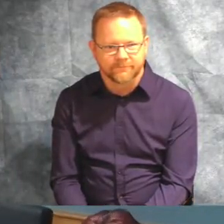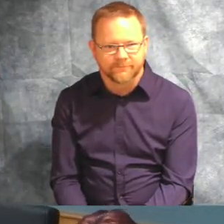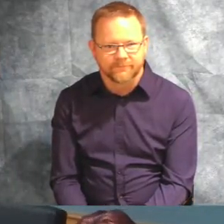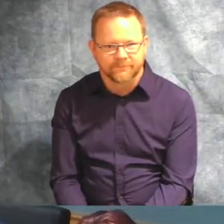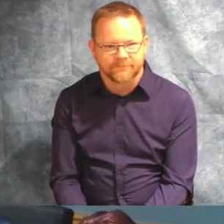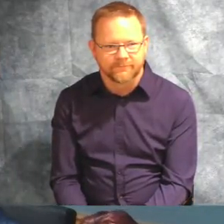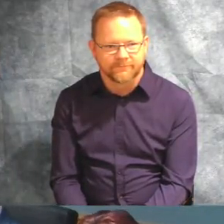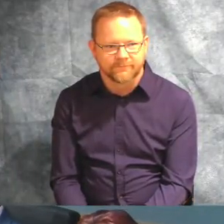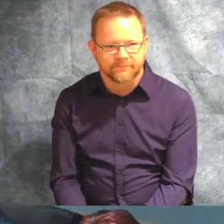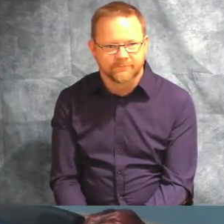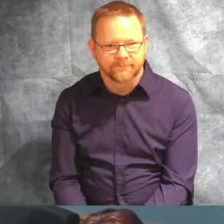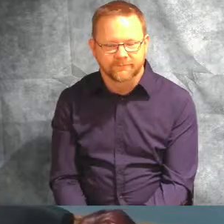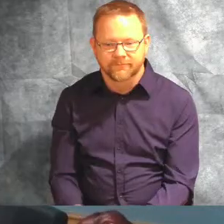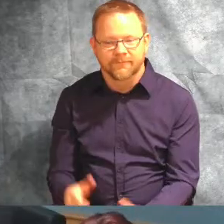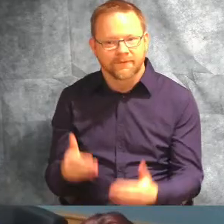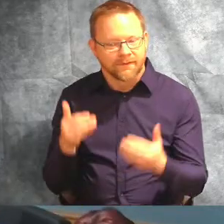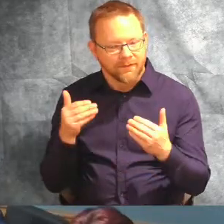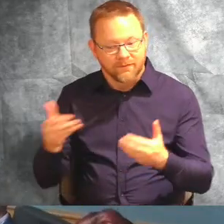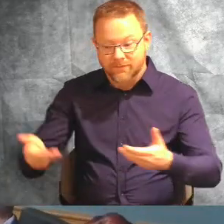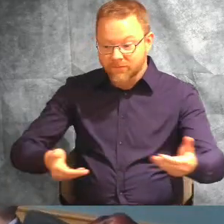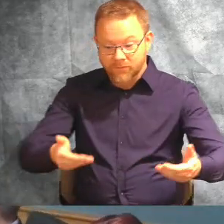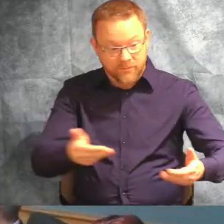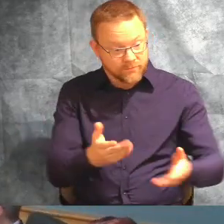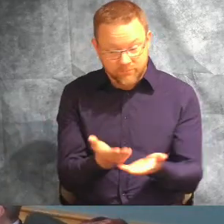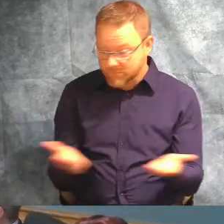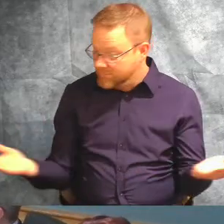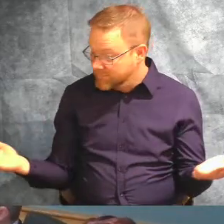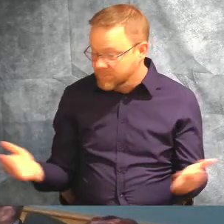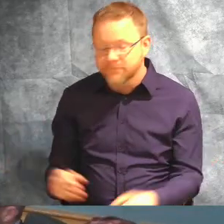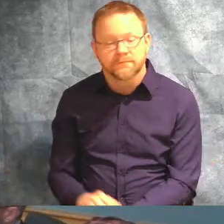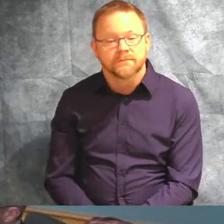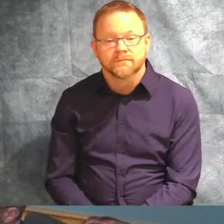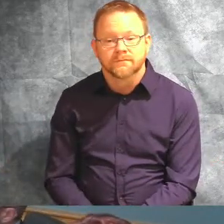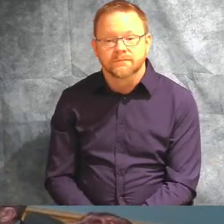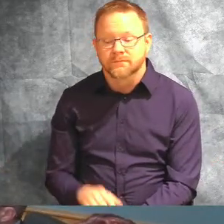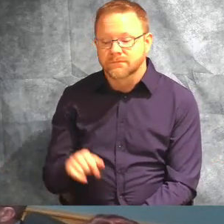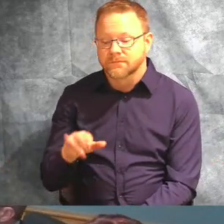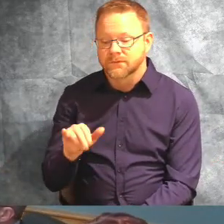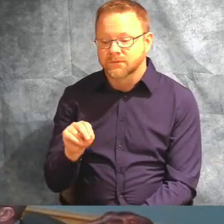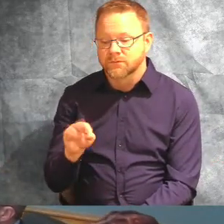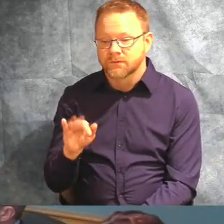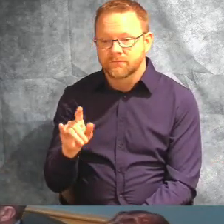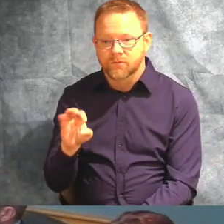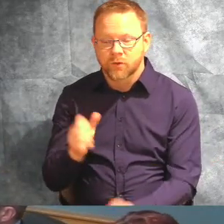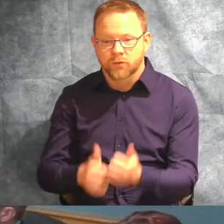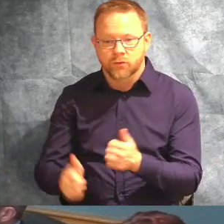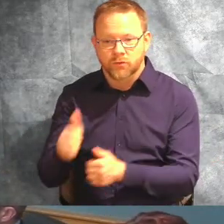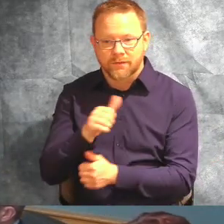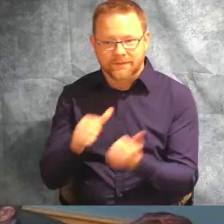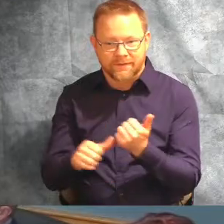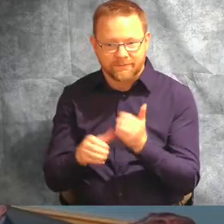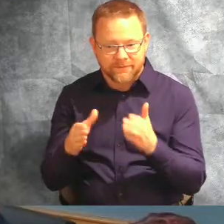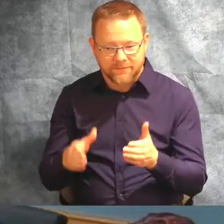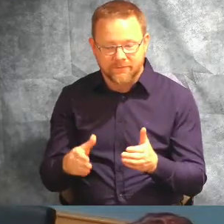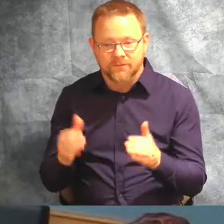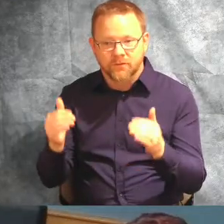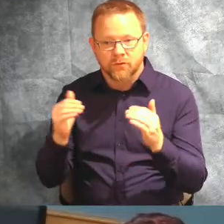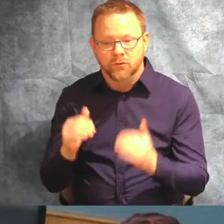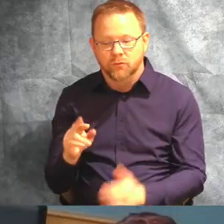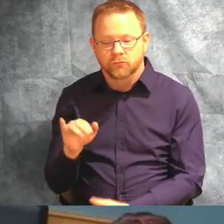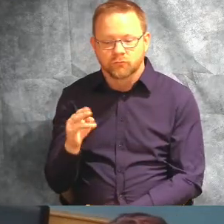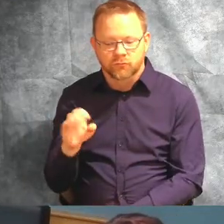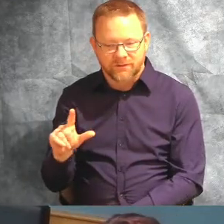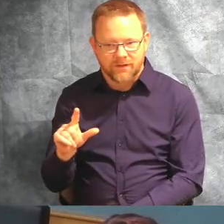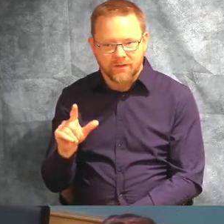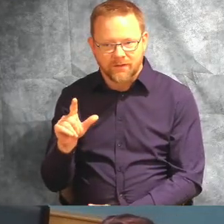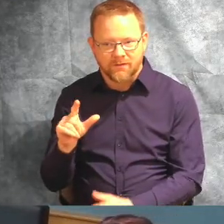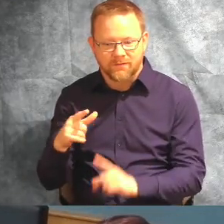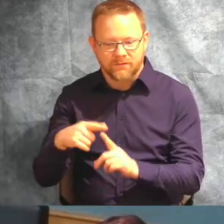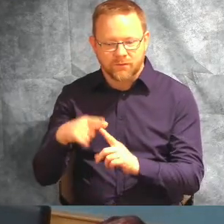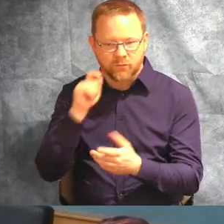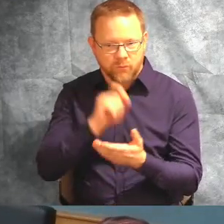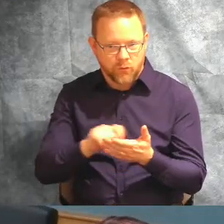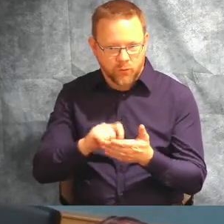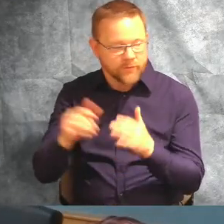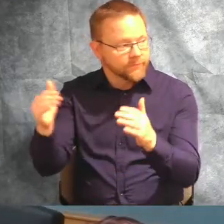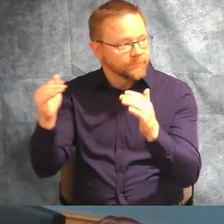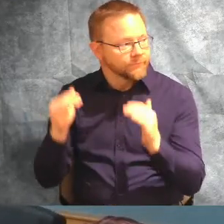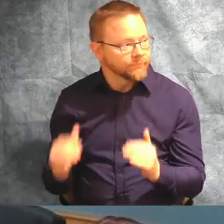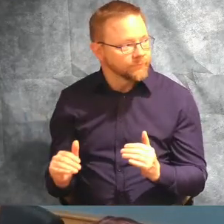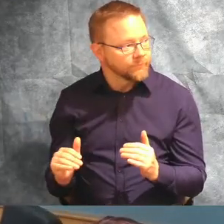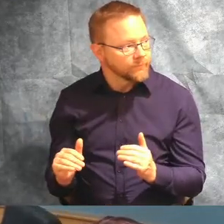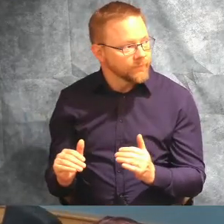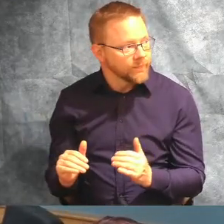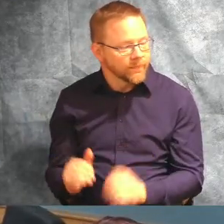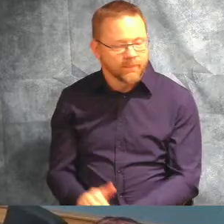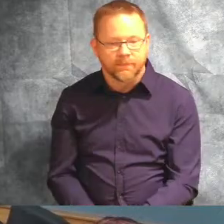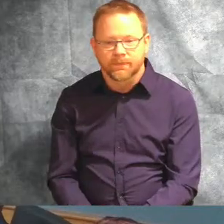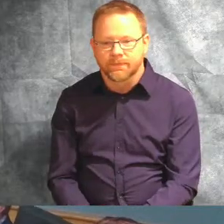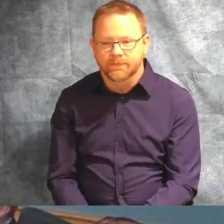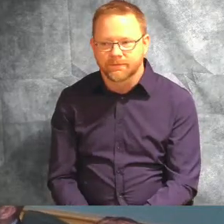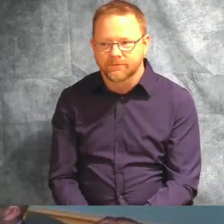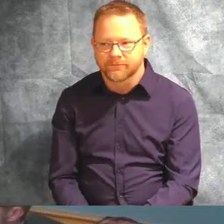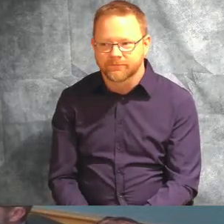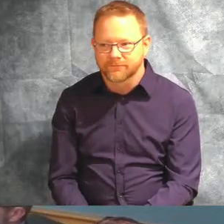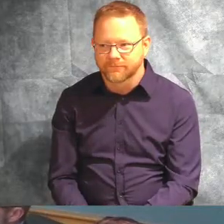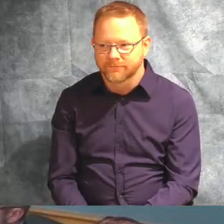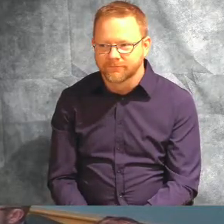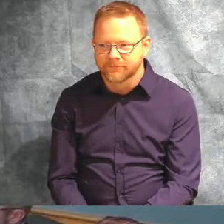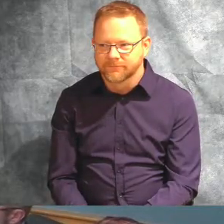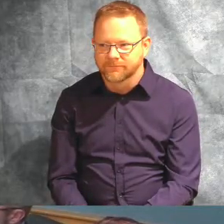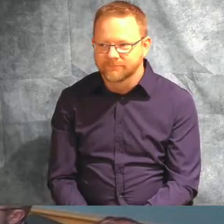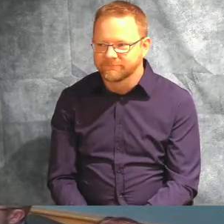Okay, let's do some introductions. Quinn Falter, executive assistant. Kristie Rechel, Clerk,